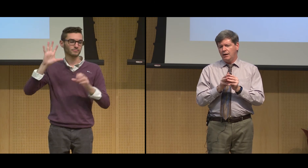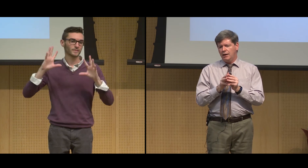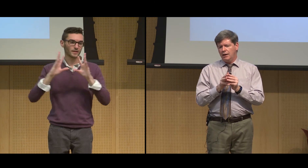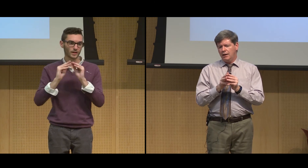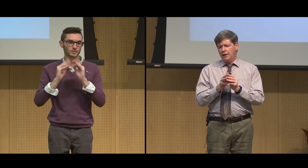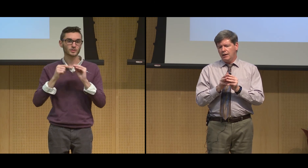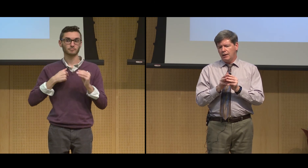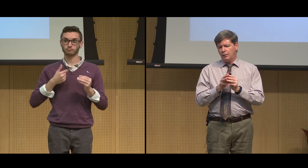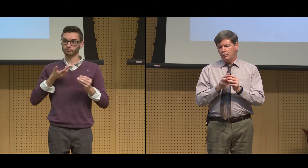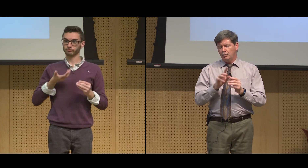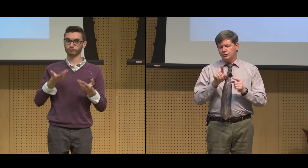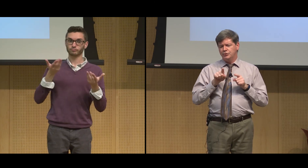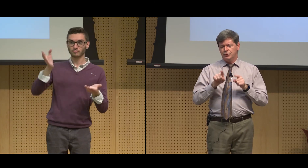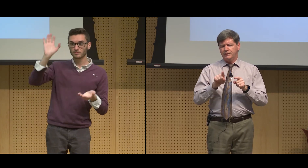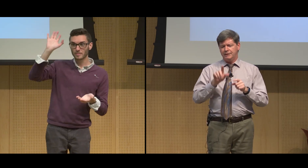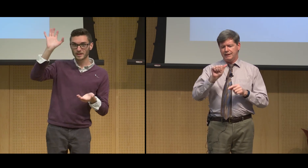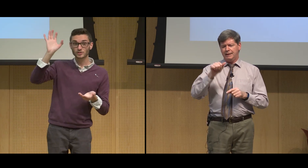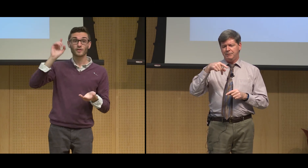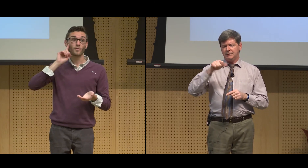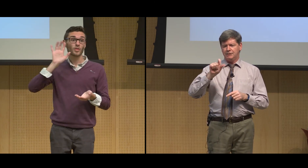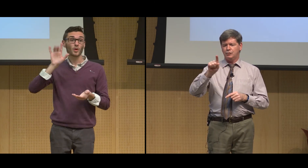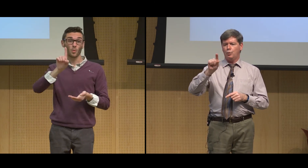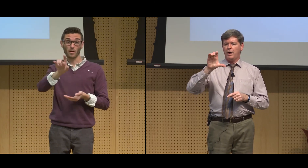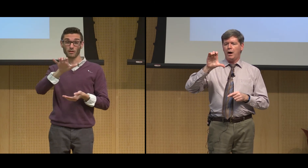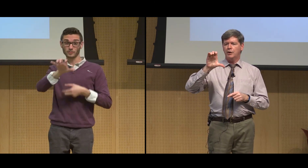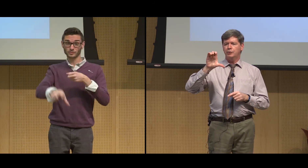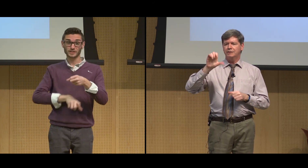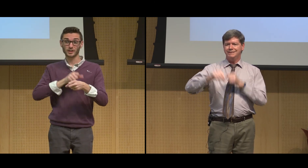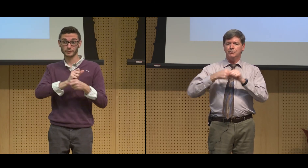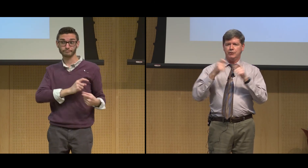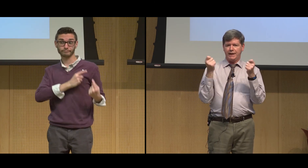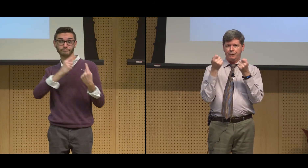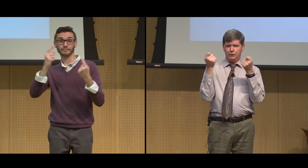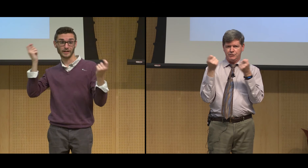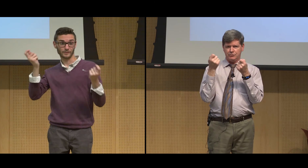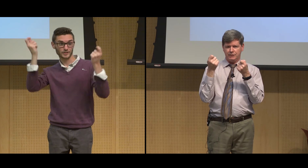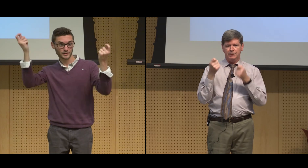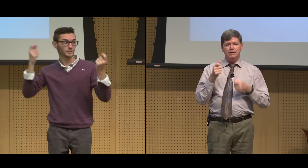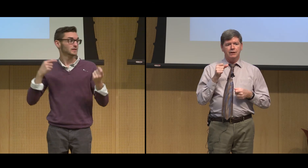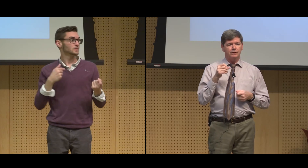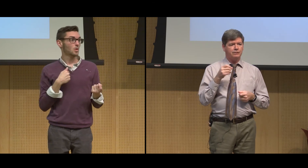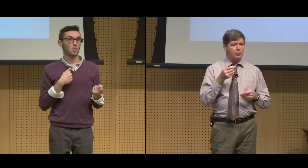uh, during the APA's 100-year anniversary,